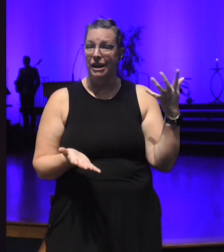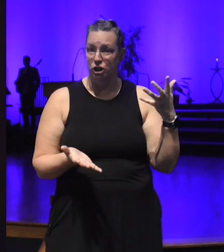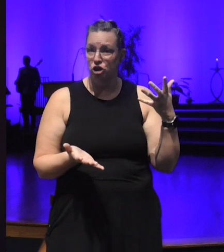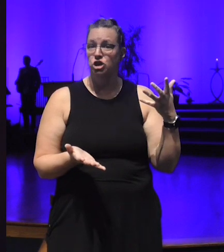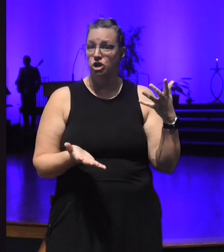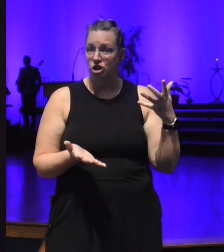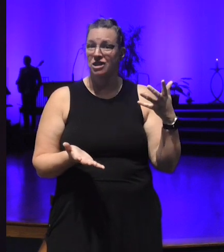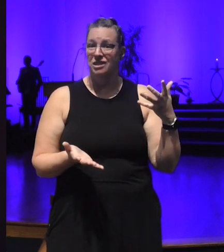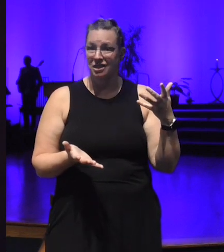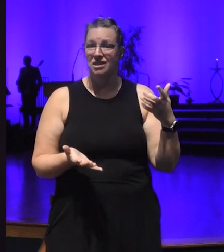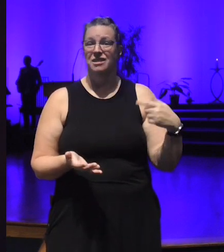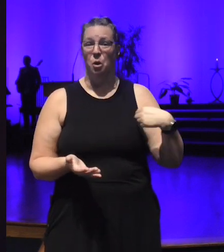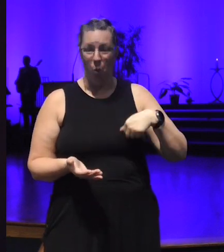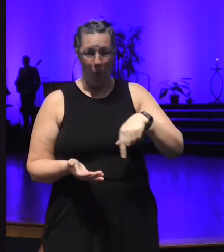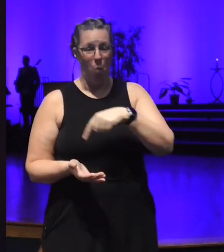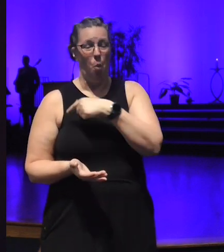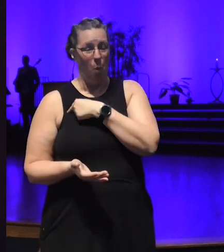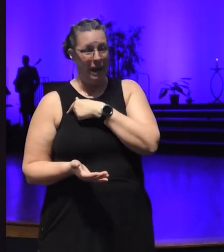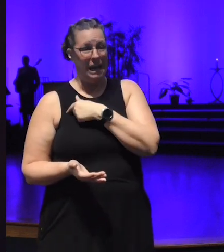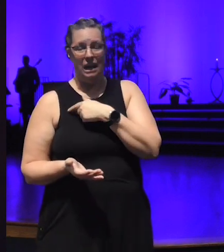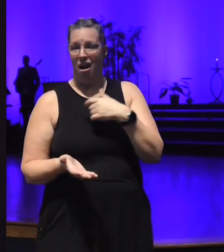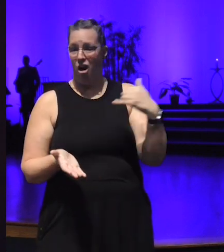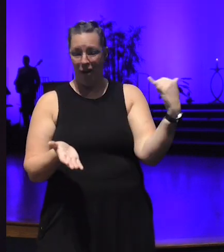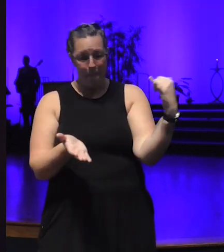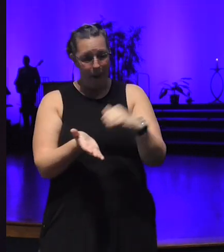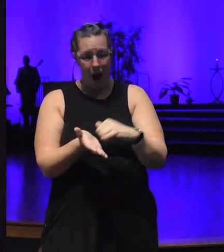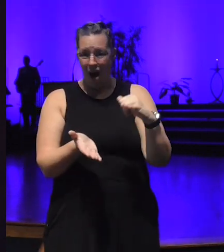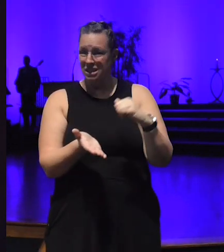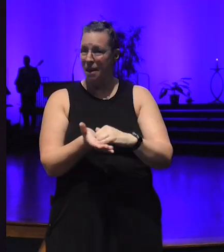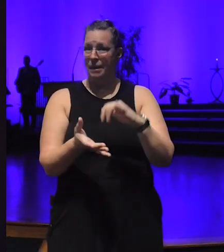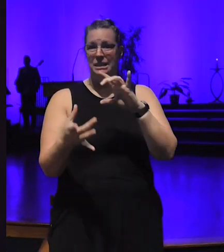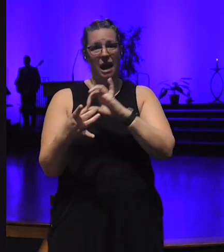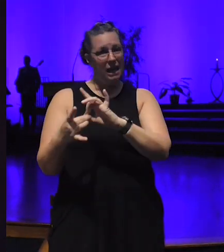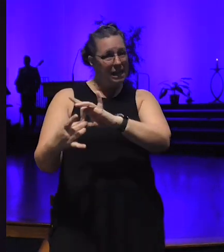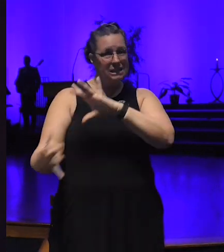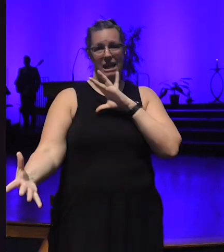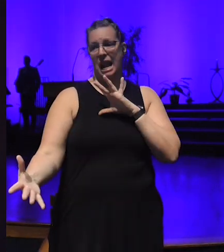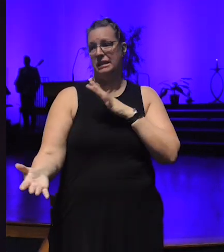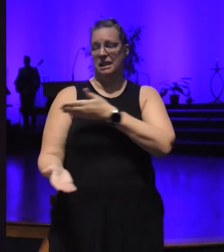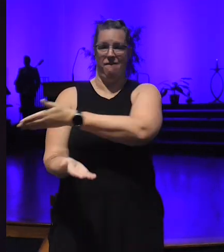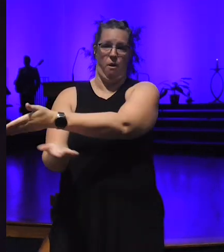us how it is impossible to be disconnected from those we love the most and from those who love